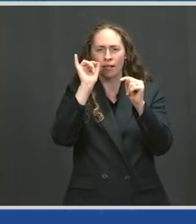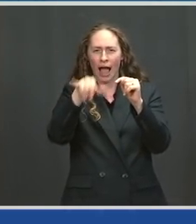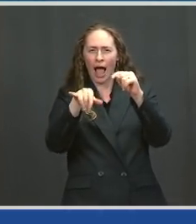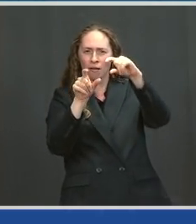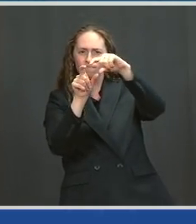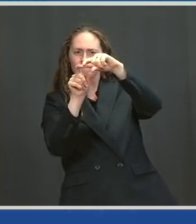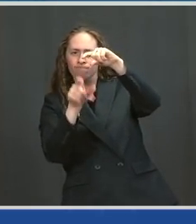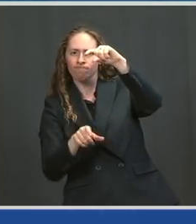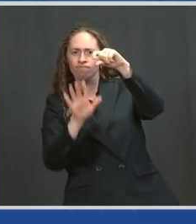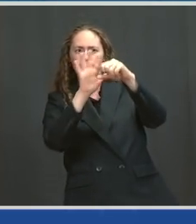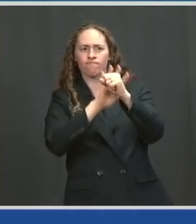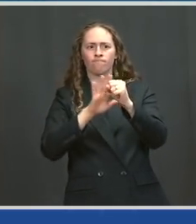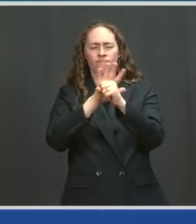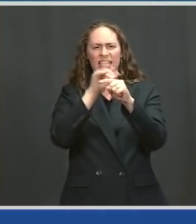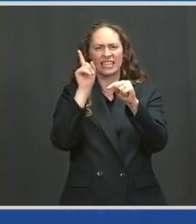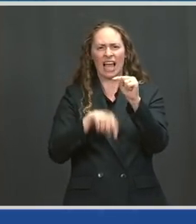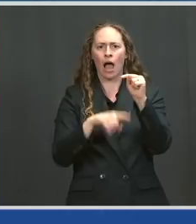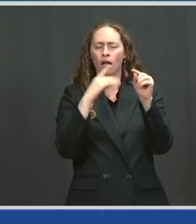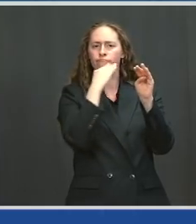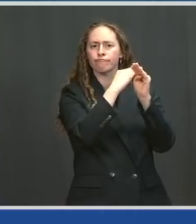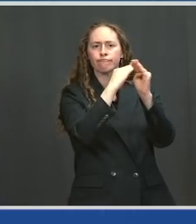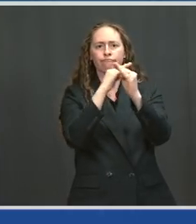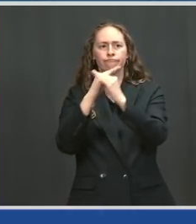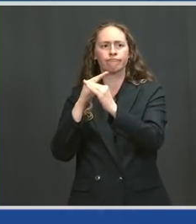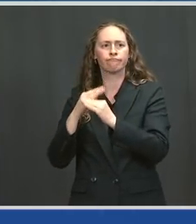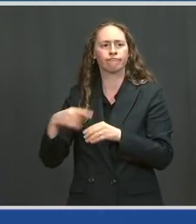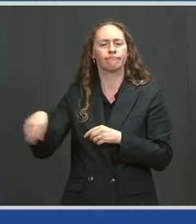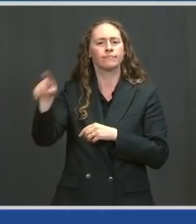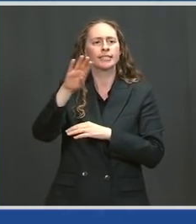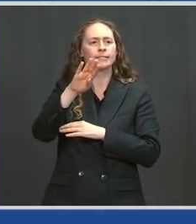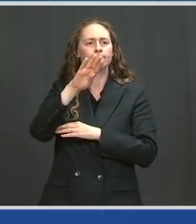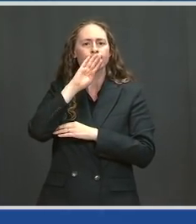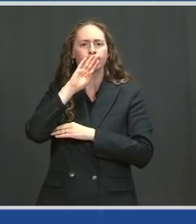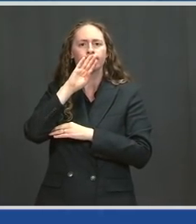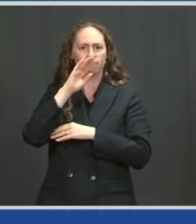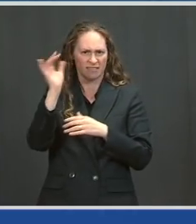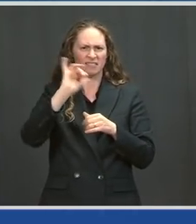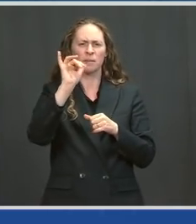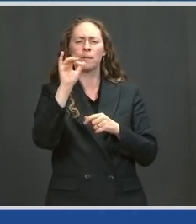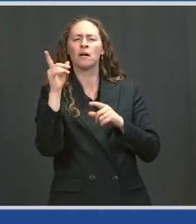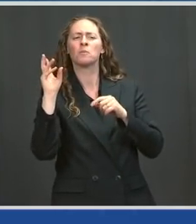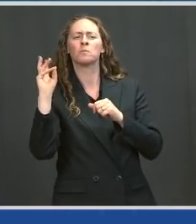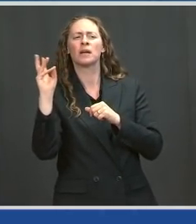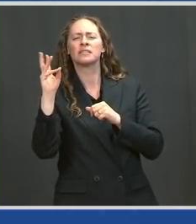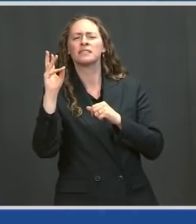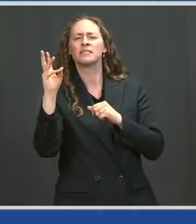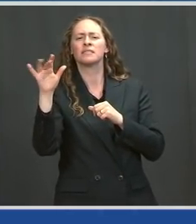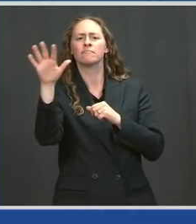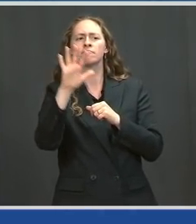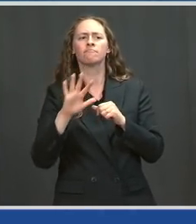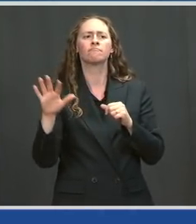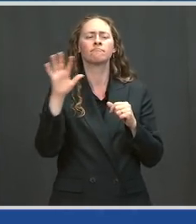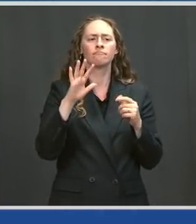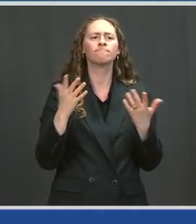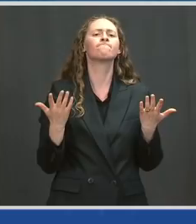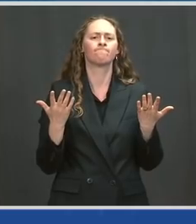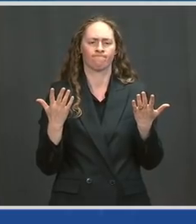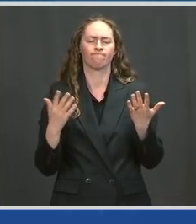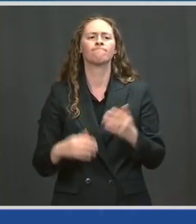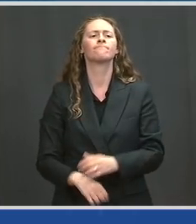Lisa was talking about our west side, what 95 did to them after we were occupied by the military, after Dr. King was murdered.